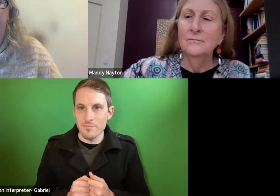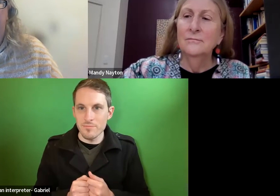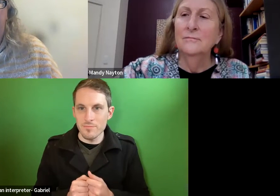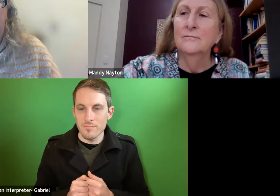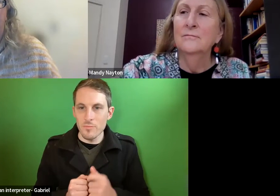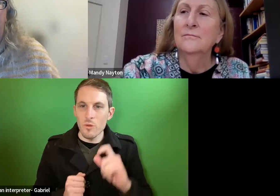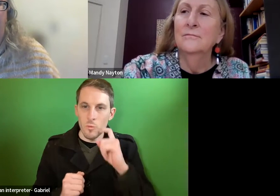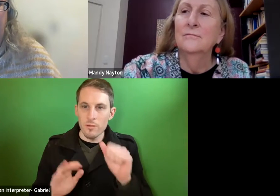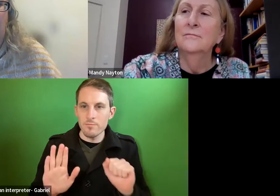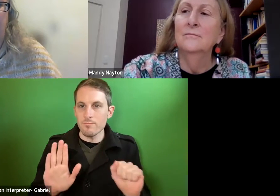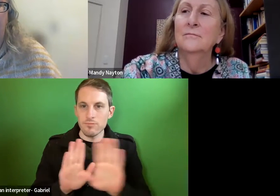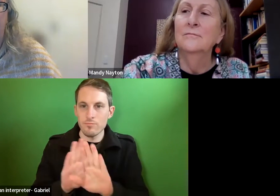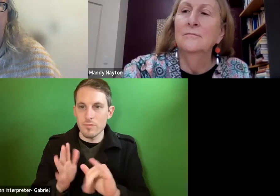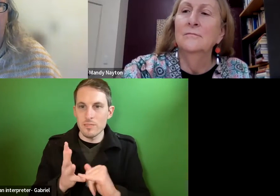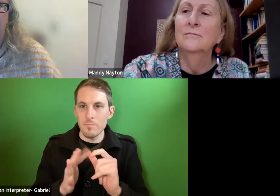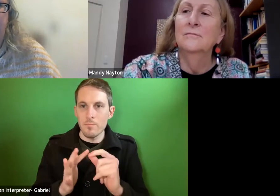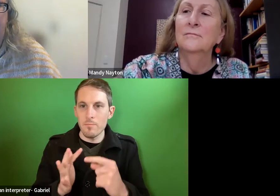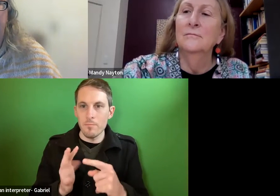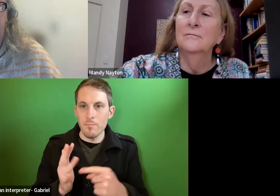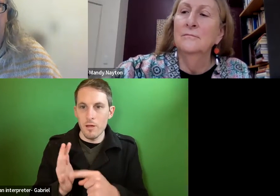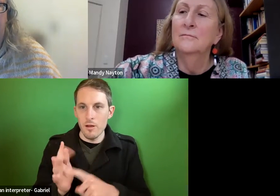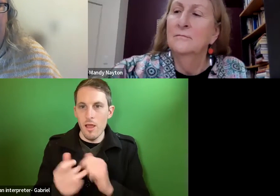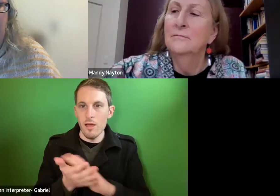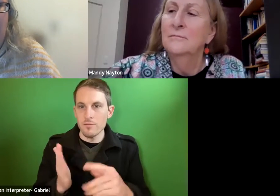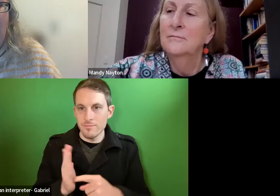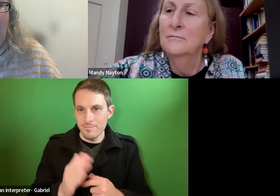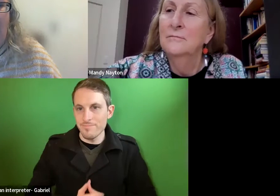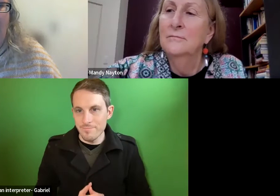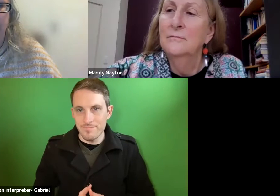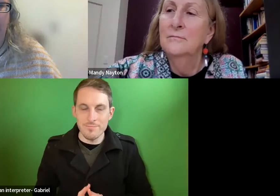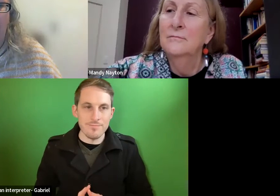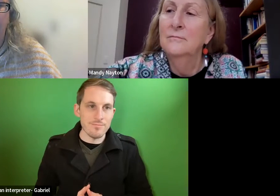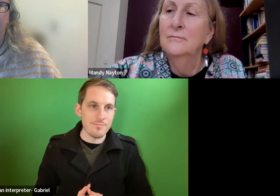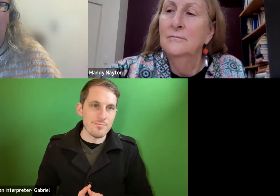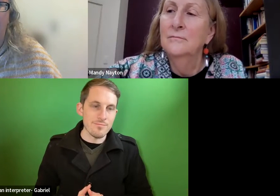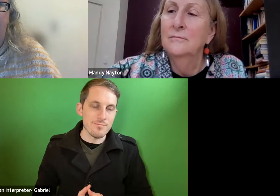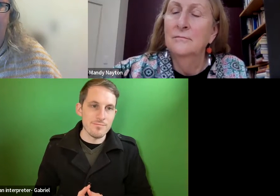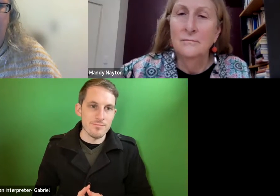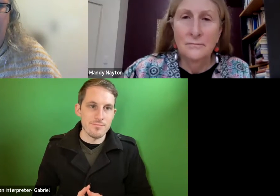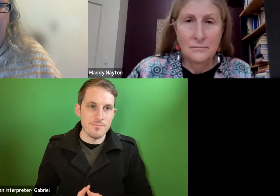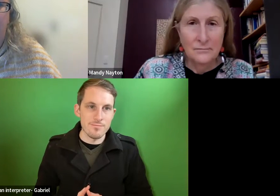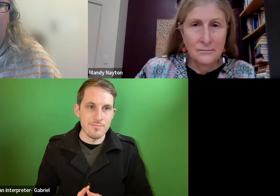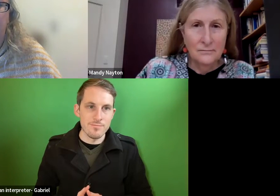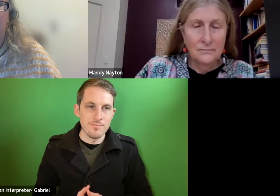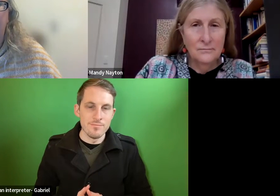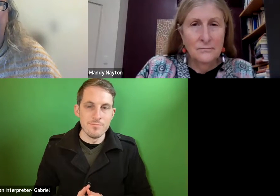the interpreter at the time who is interpreting. So I am coming to you from Lutriwita,